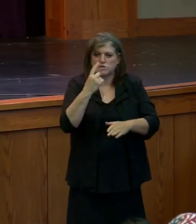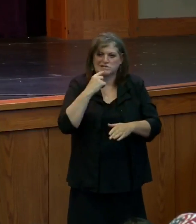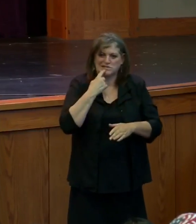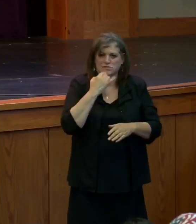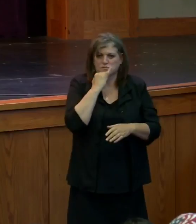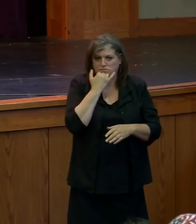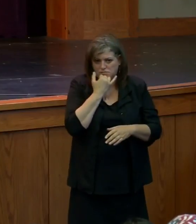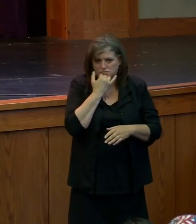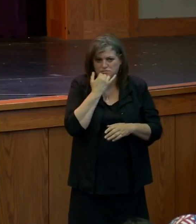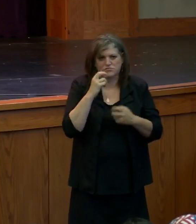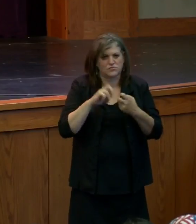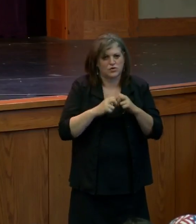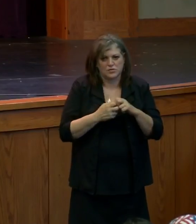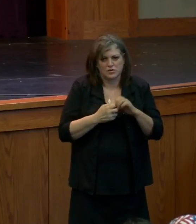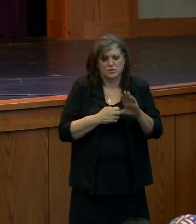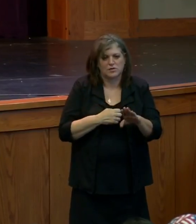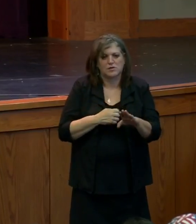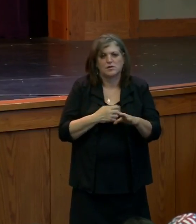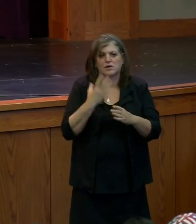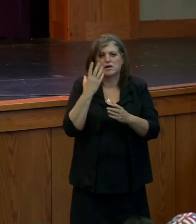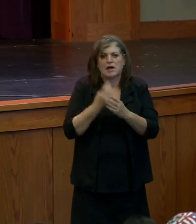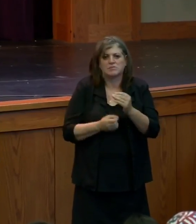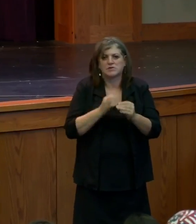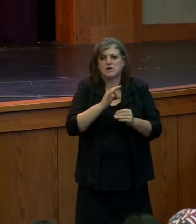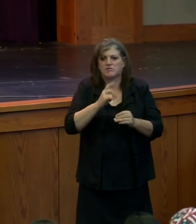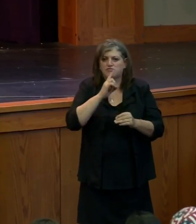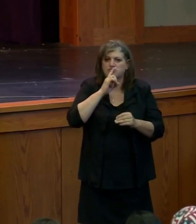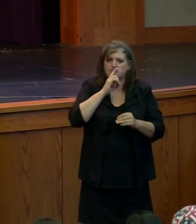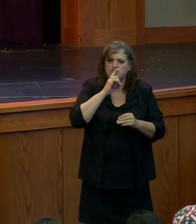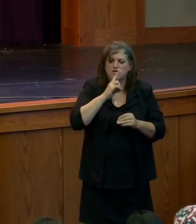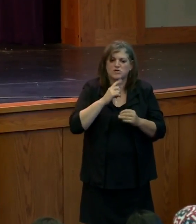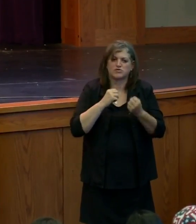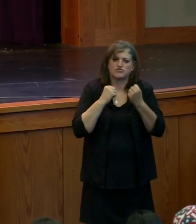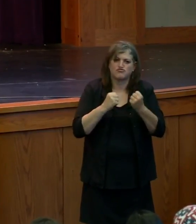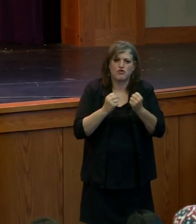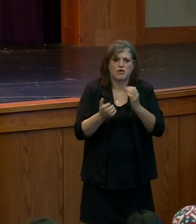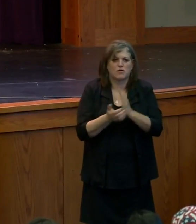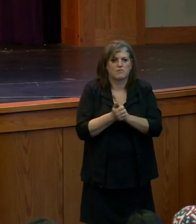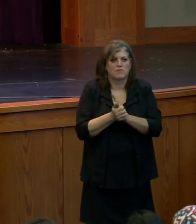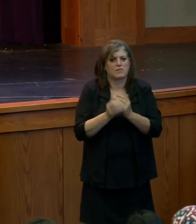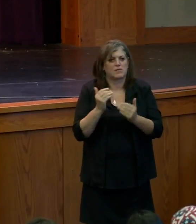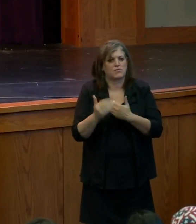AND THAT IS AN ABSENCE OF VERY VIGOROUS AMENDMENT PROCESS.